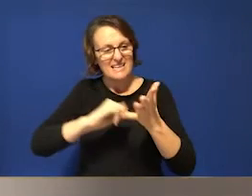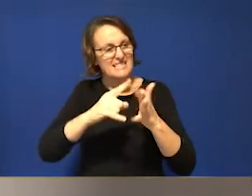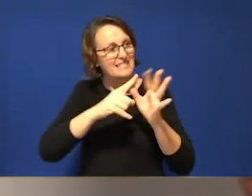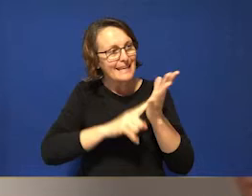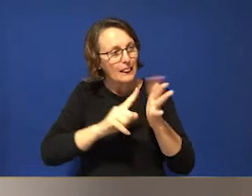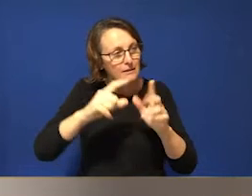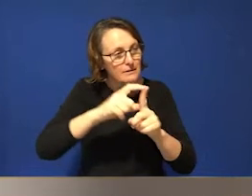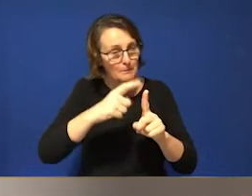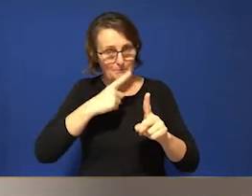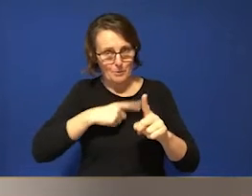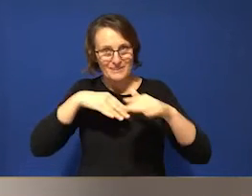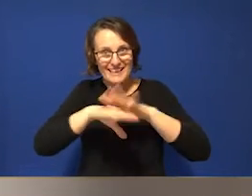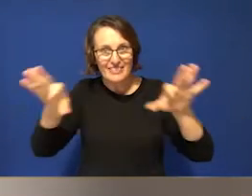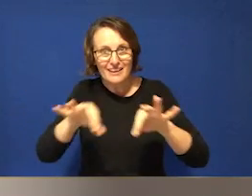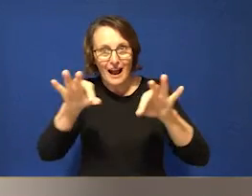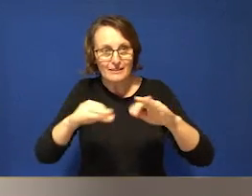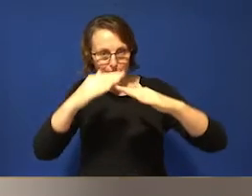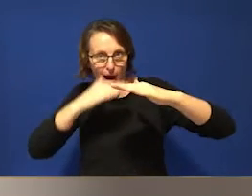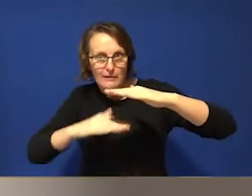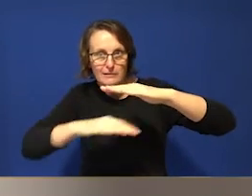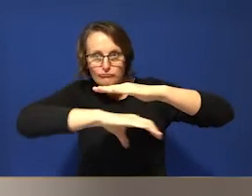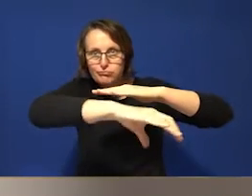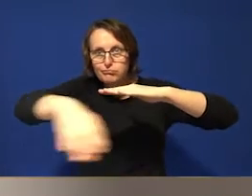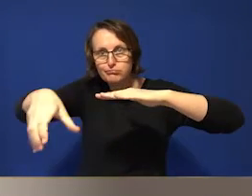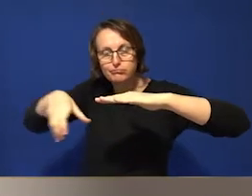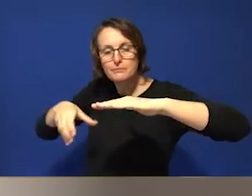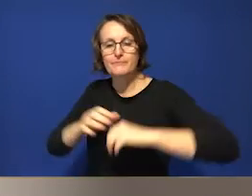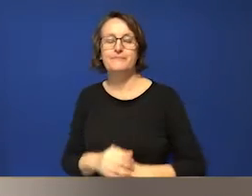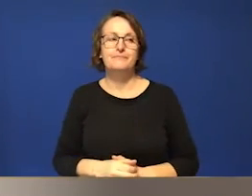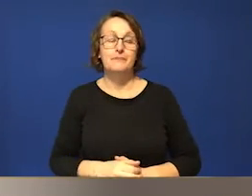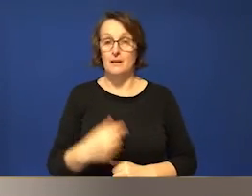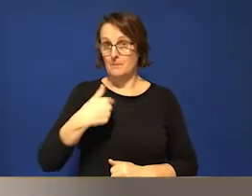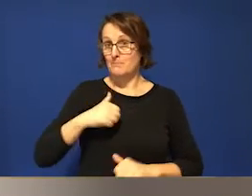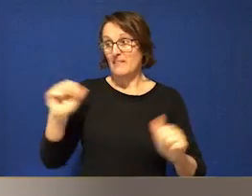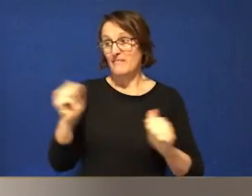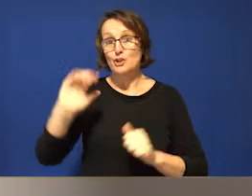Well, having done a few underground buildings before. One of the tricks is trying to keep water out.